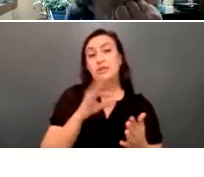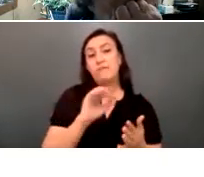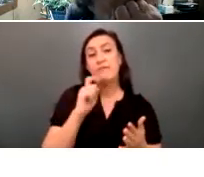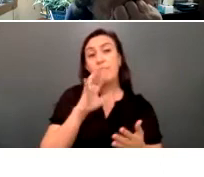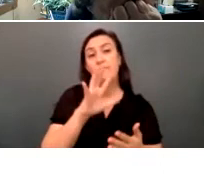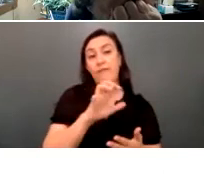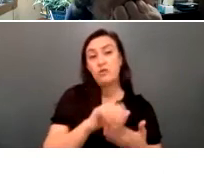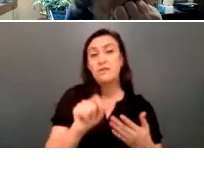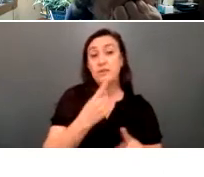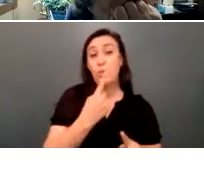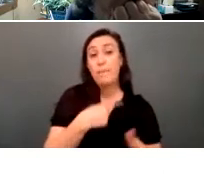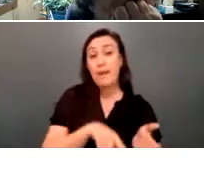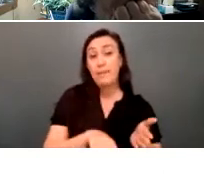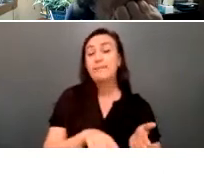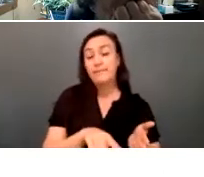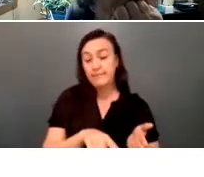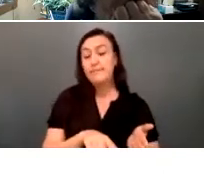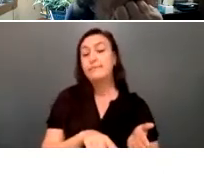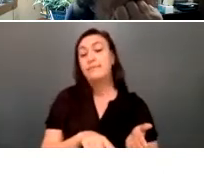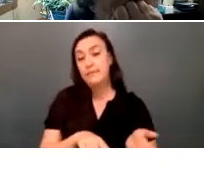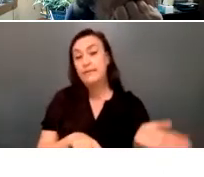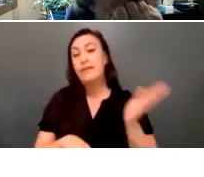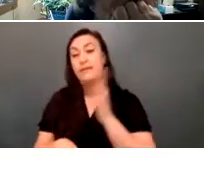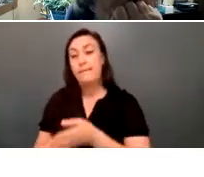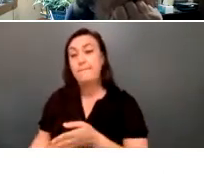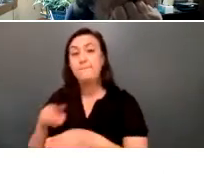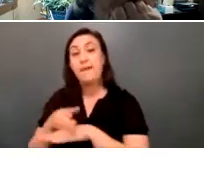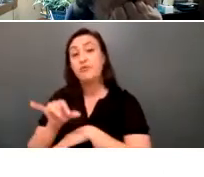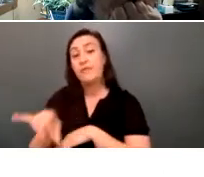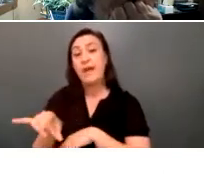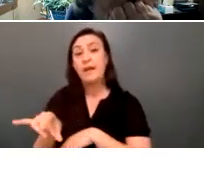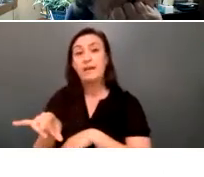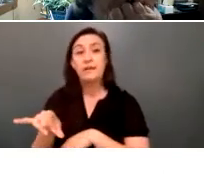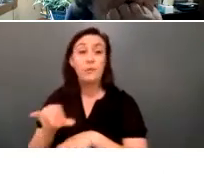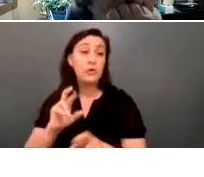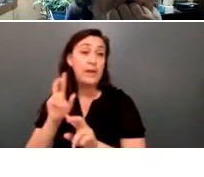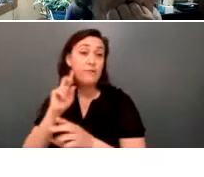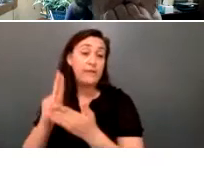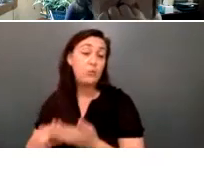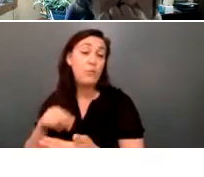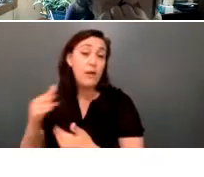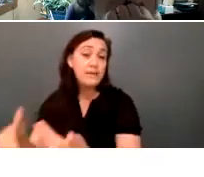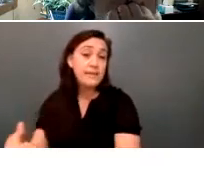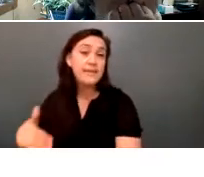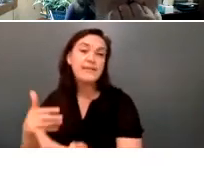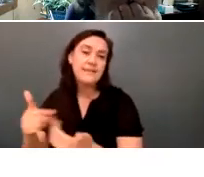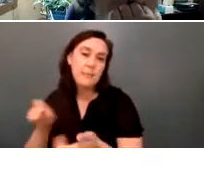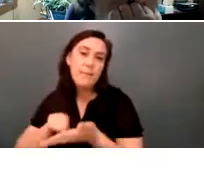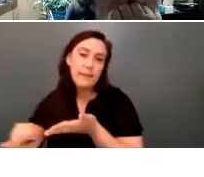so that's one payment and then after that and when you ready for the enrollment process, then it's a separate payment of